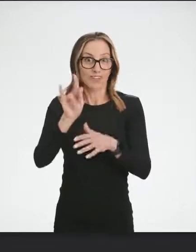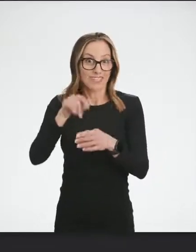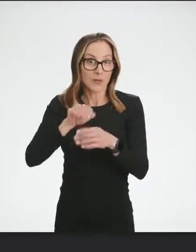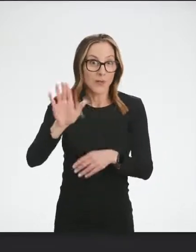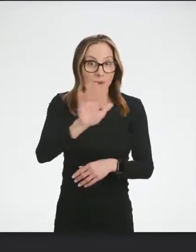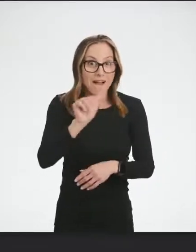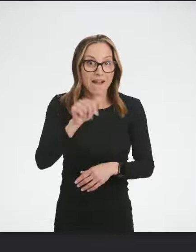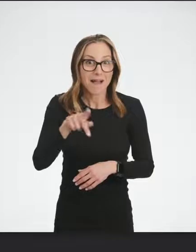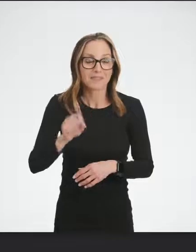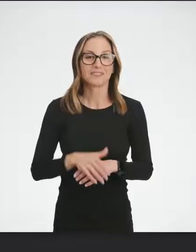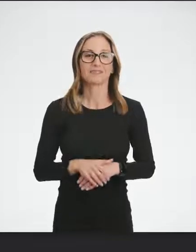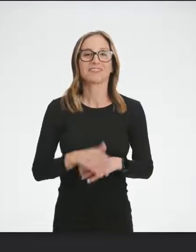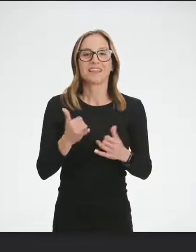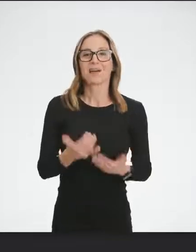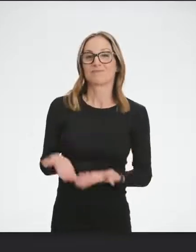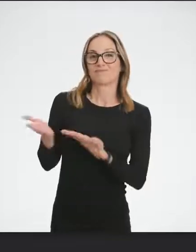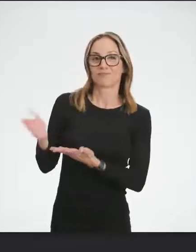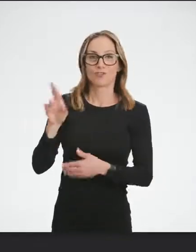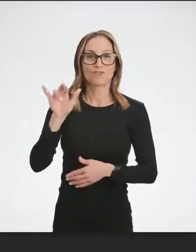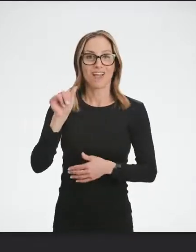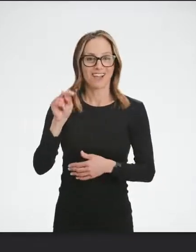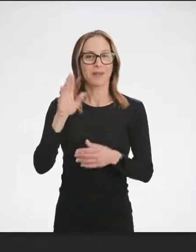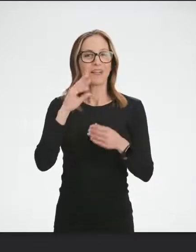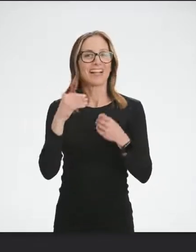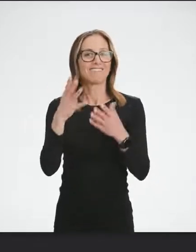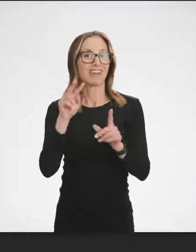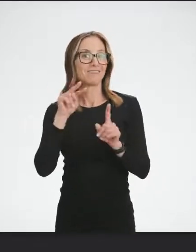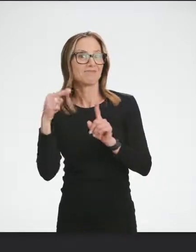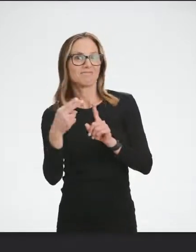And now here's Ryan to give us some perspective on what your apps can see with Live Text.